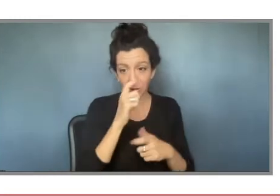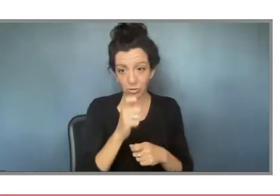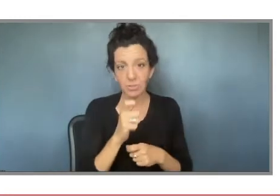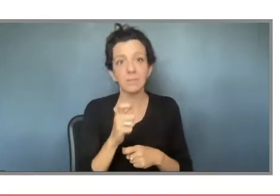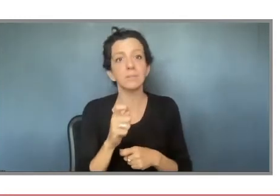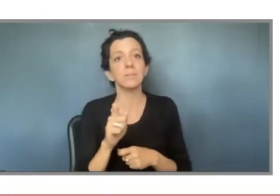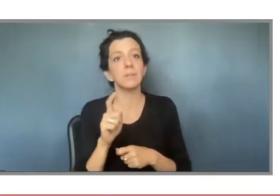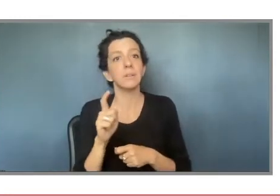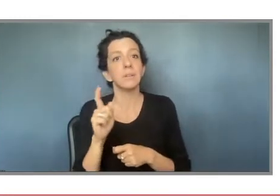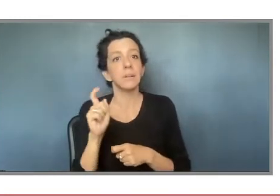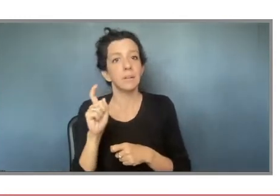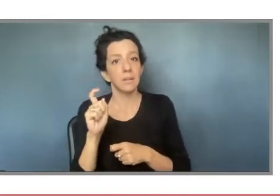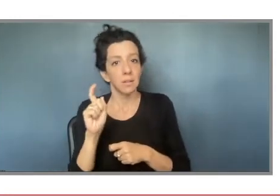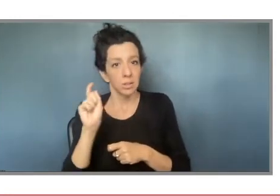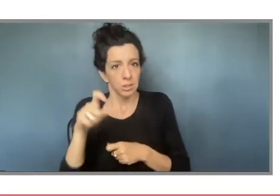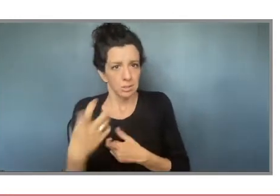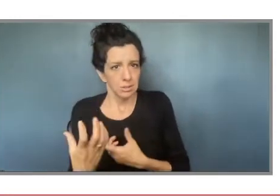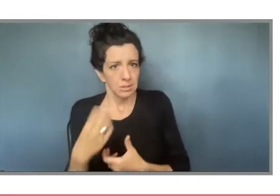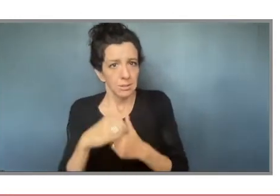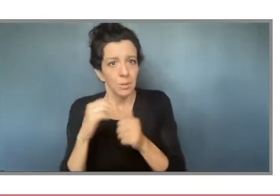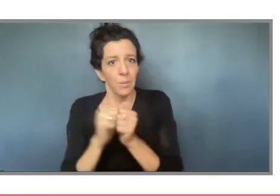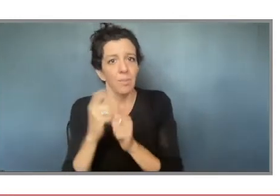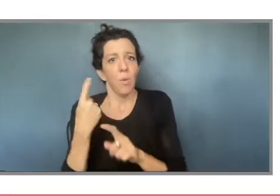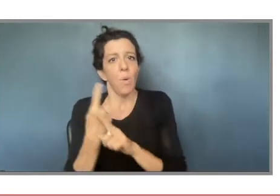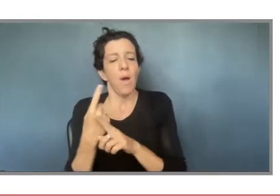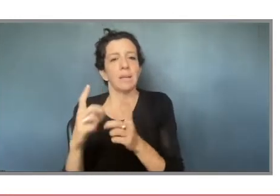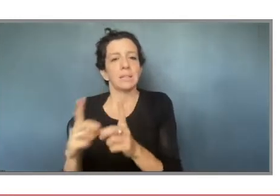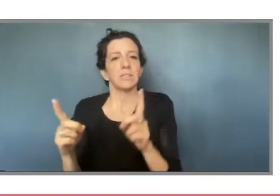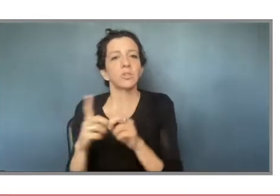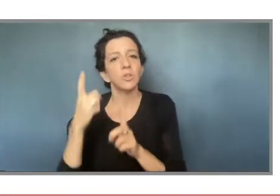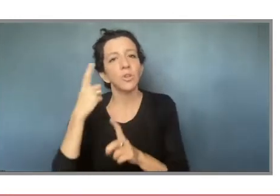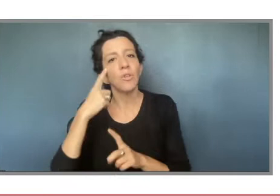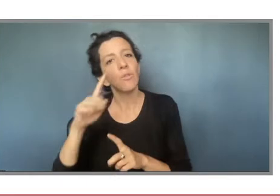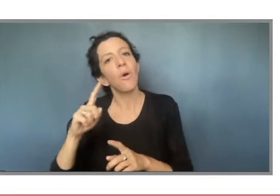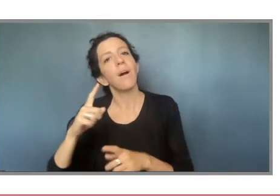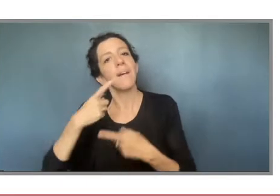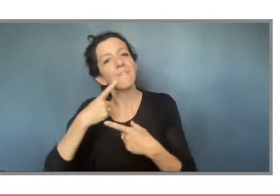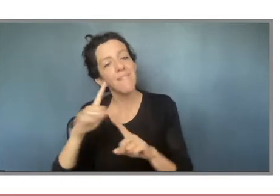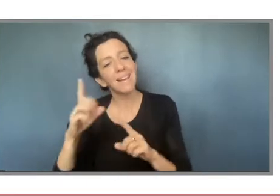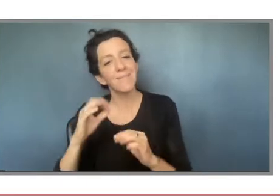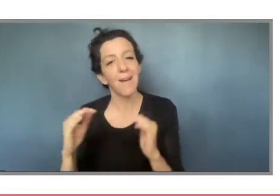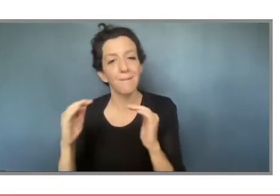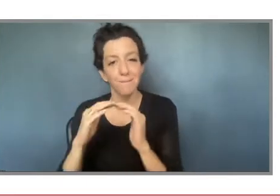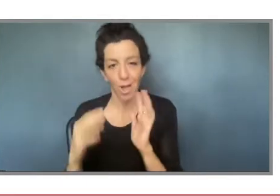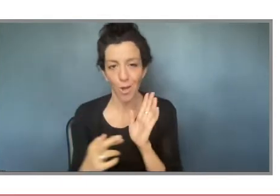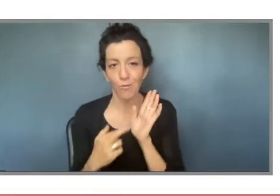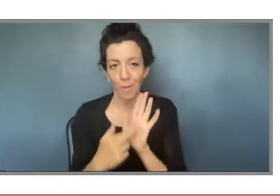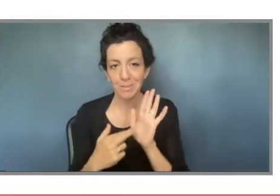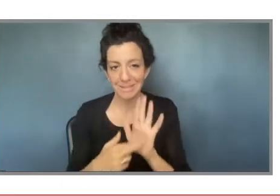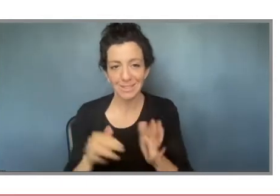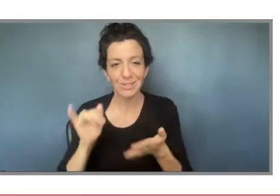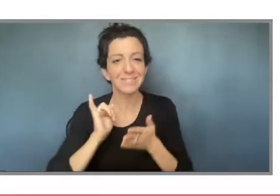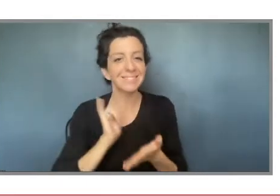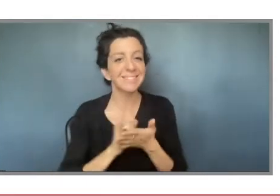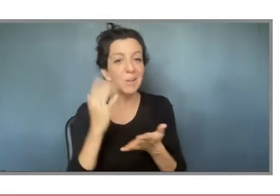Studio: Whether or not it should be included within a single district for purposes of its effective and fair